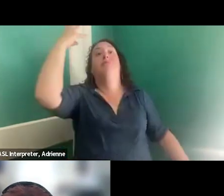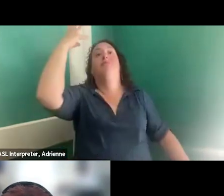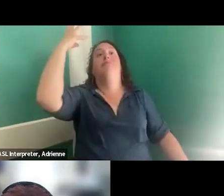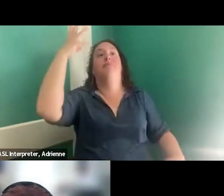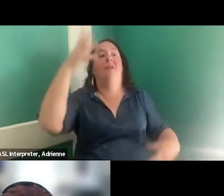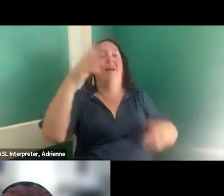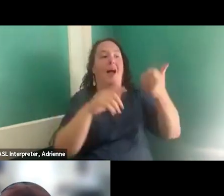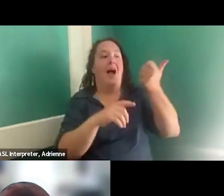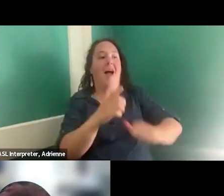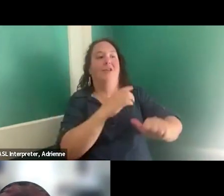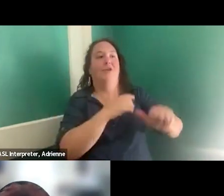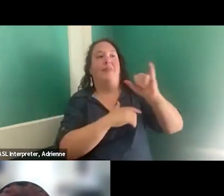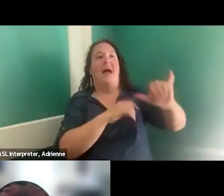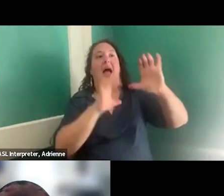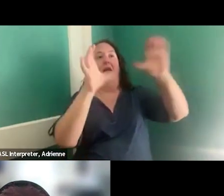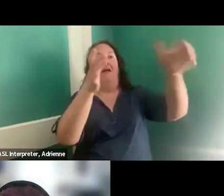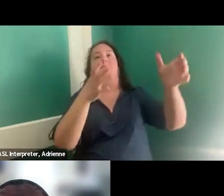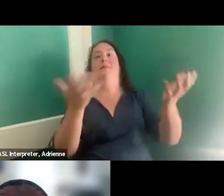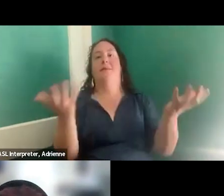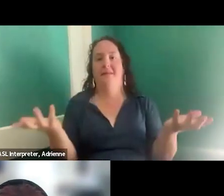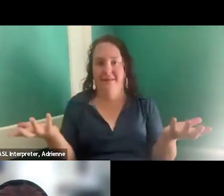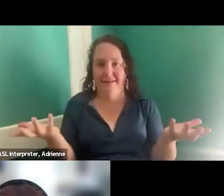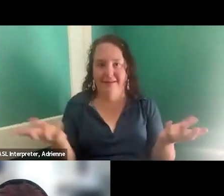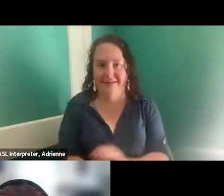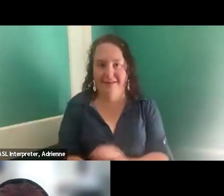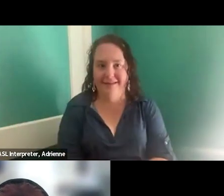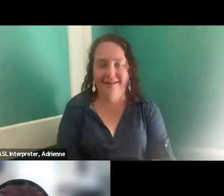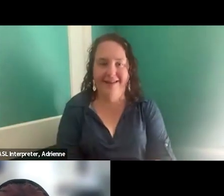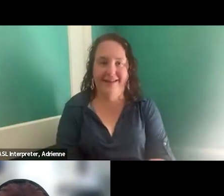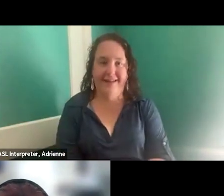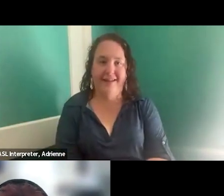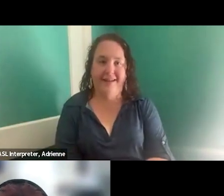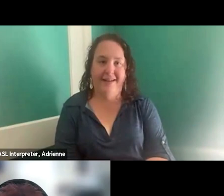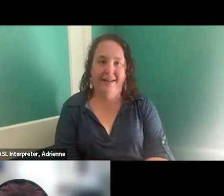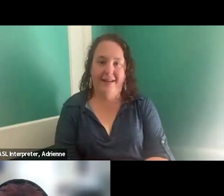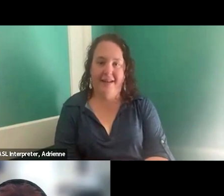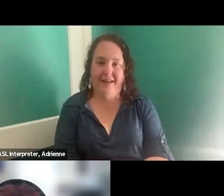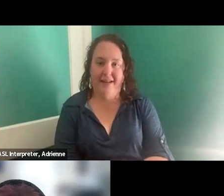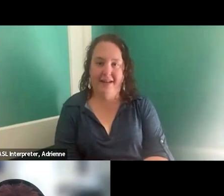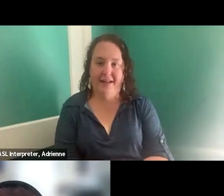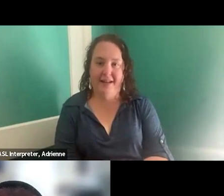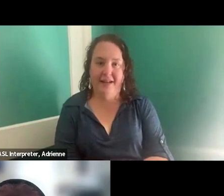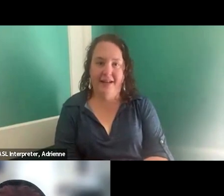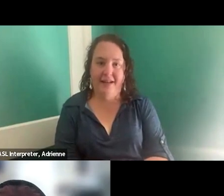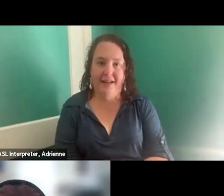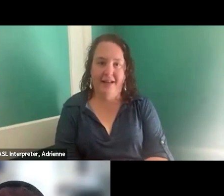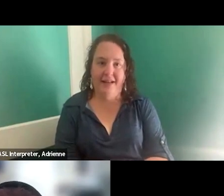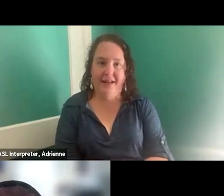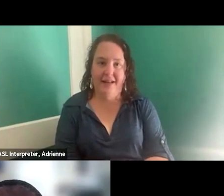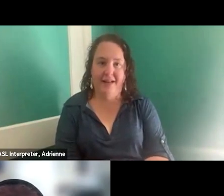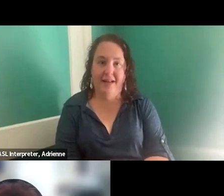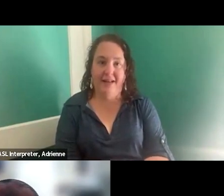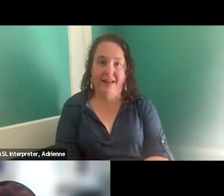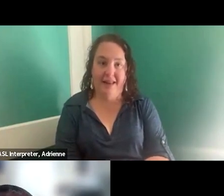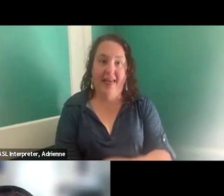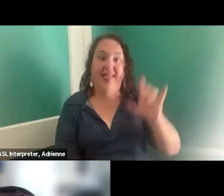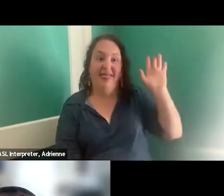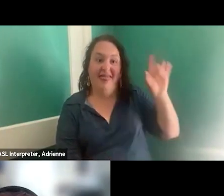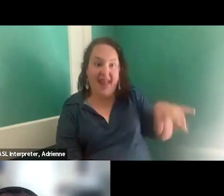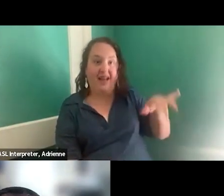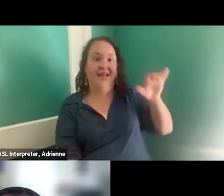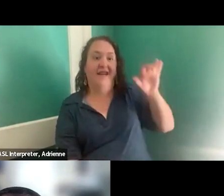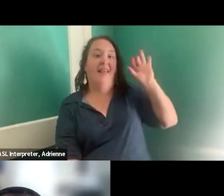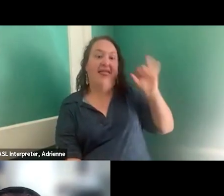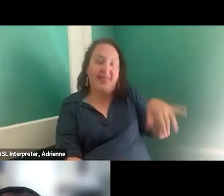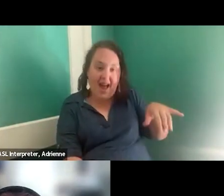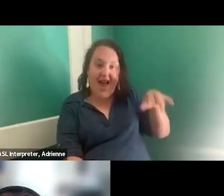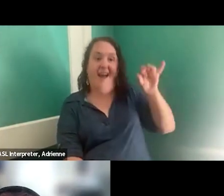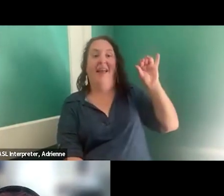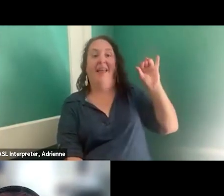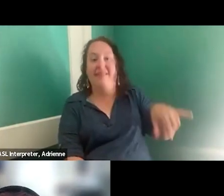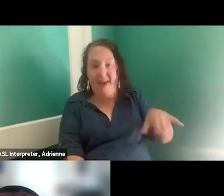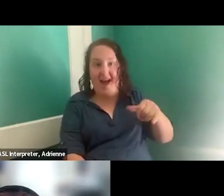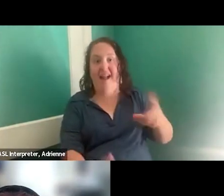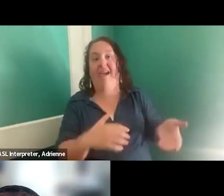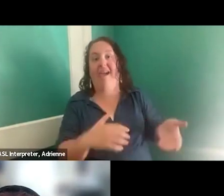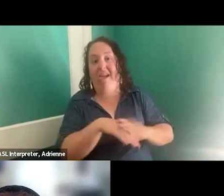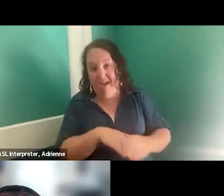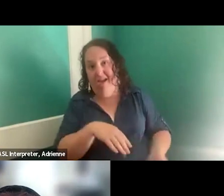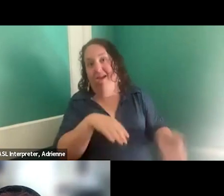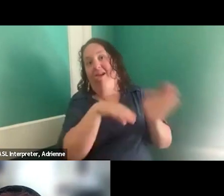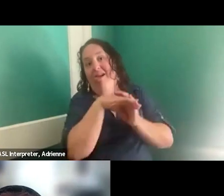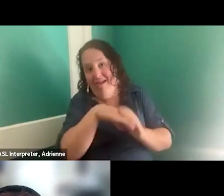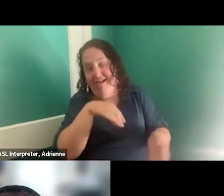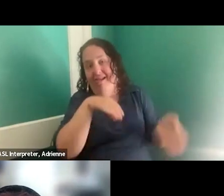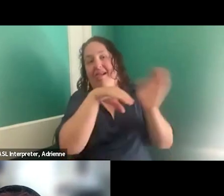That um, that um, that um, that um, that um,